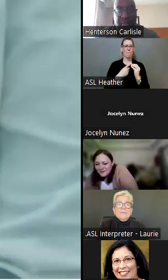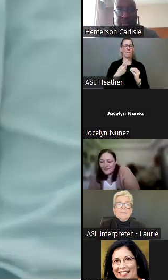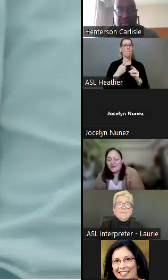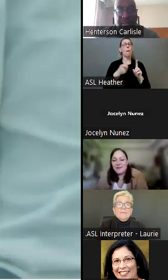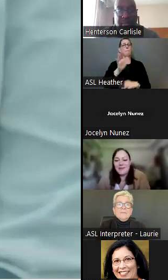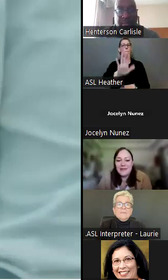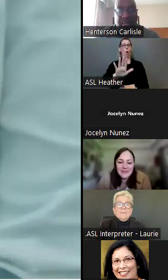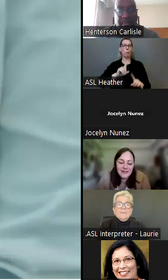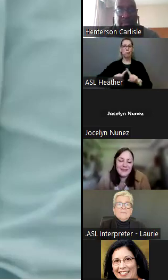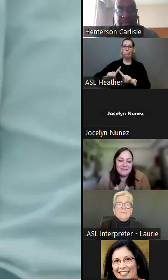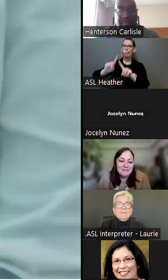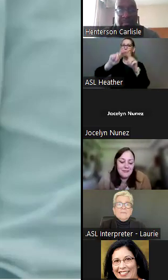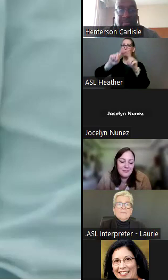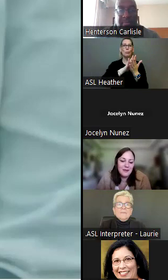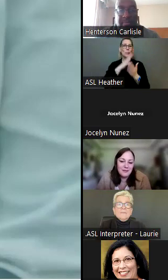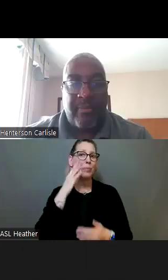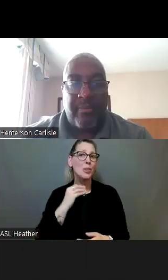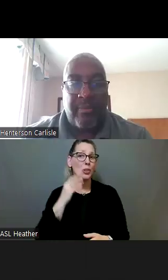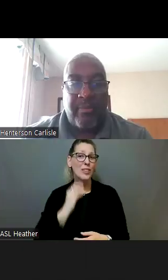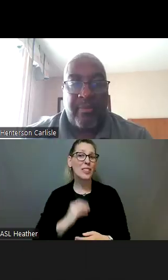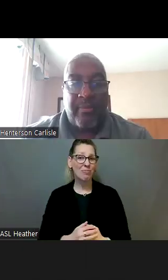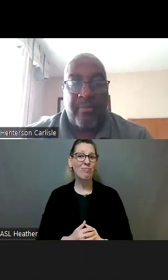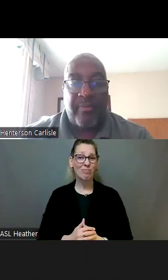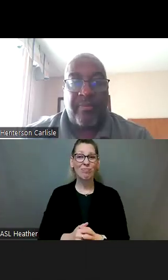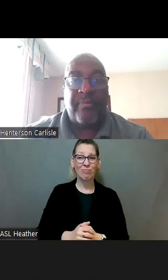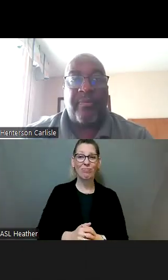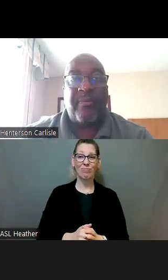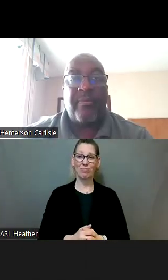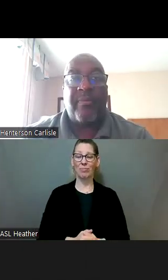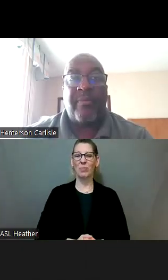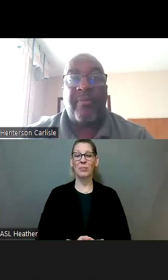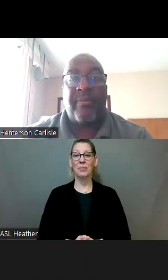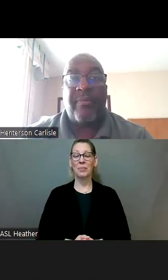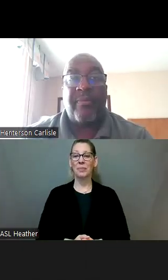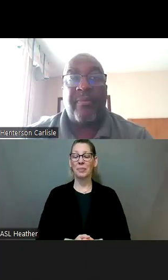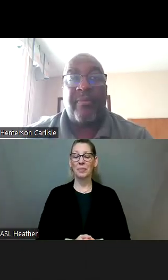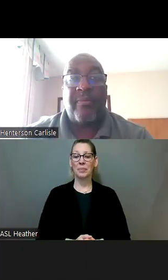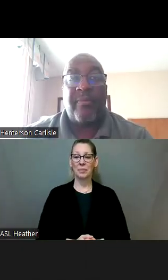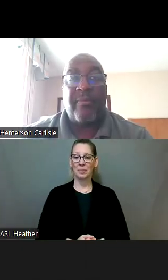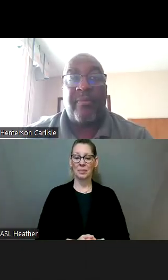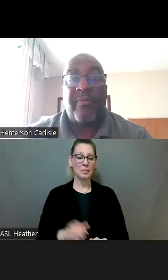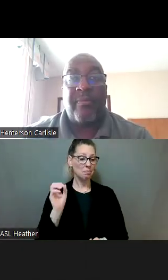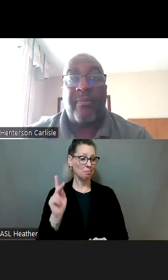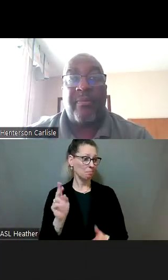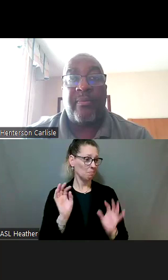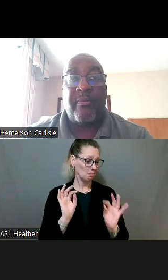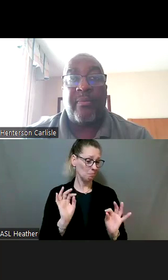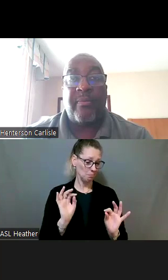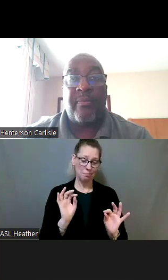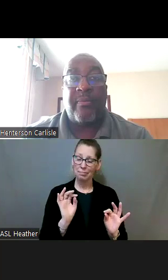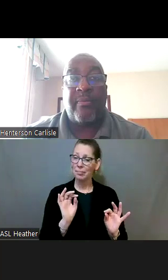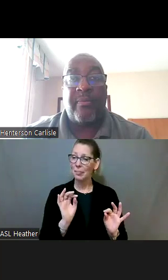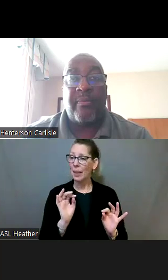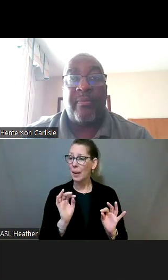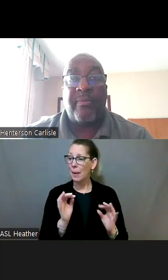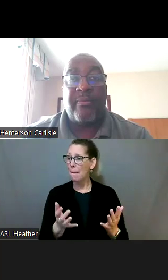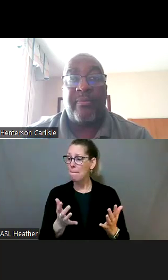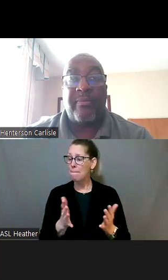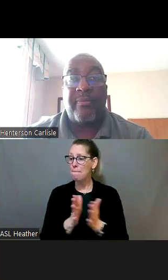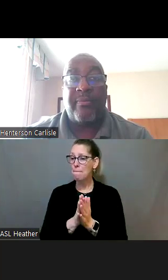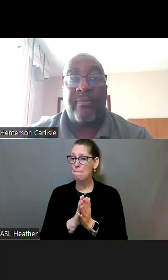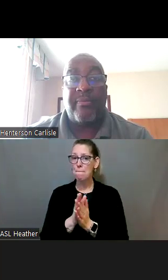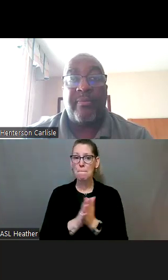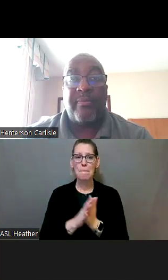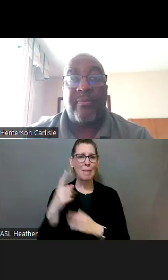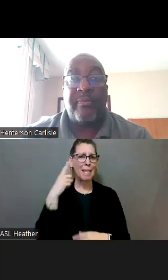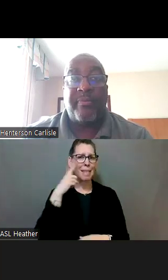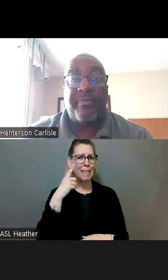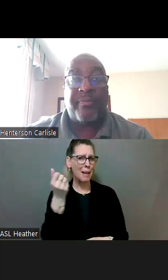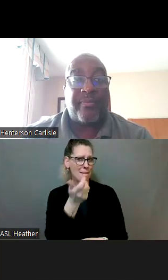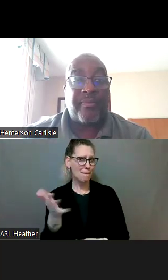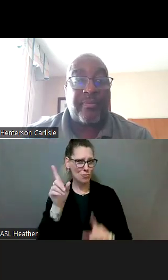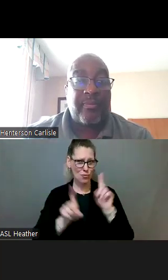different schools across the state. I think we had a couple of questions in the chat